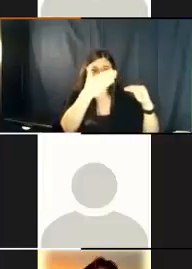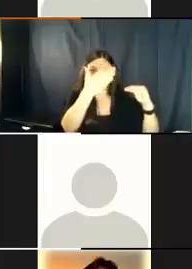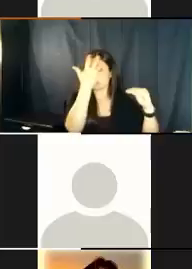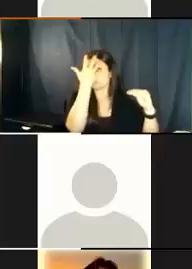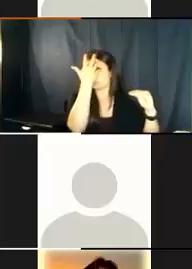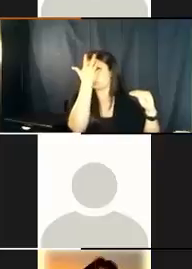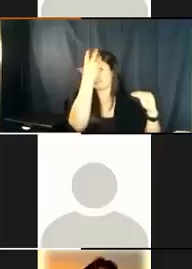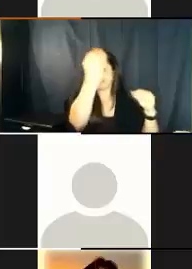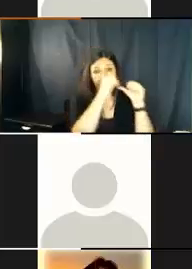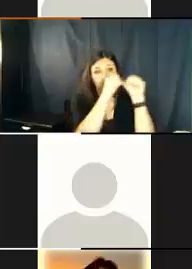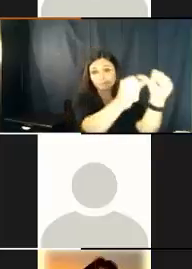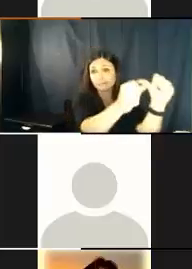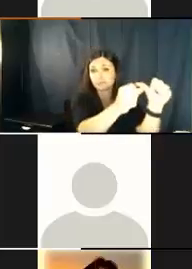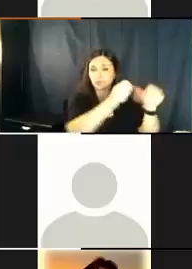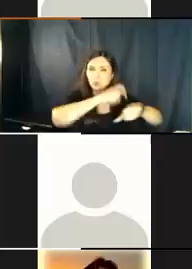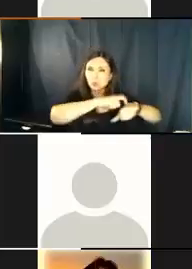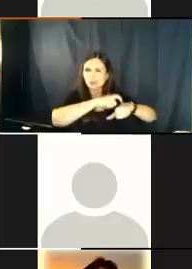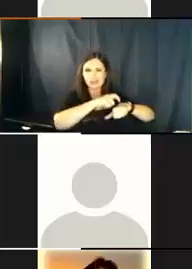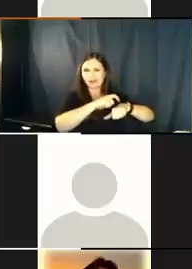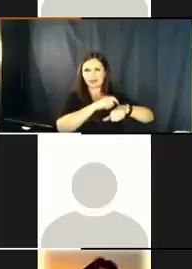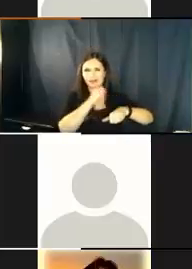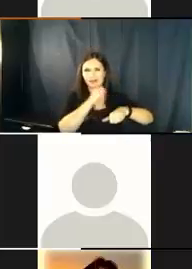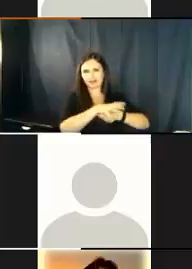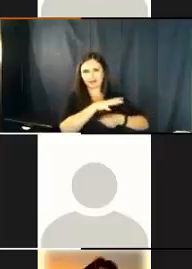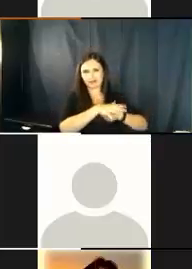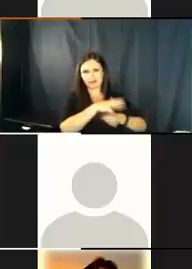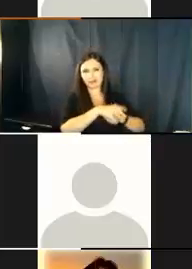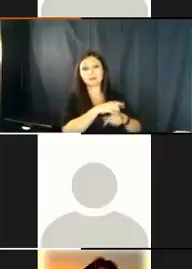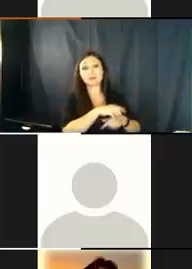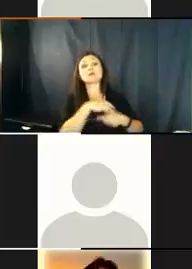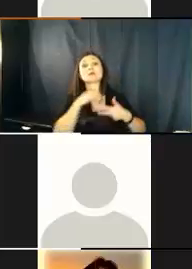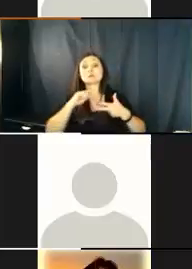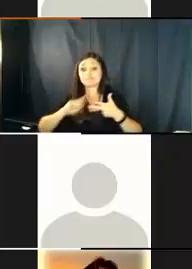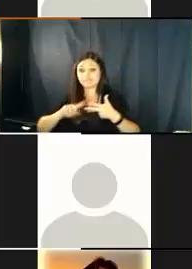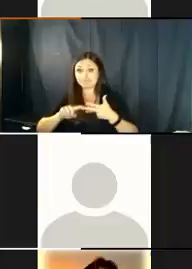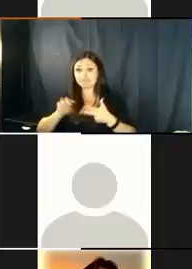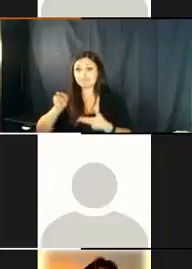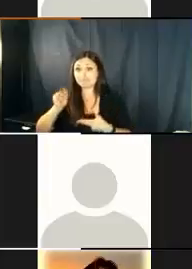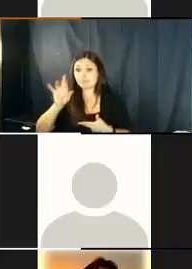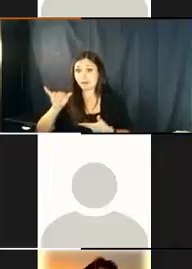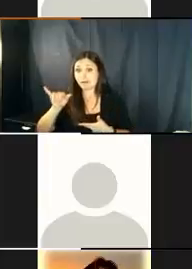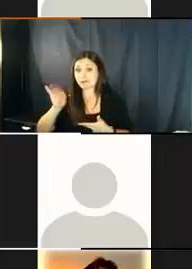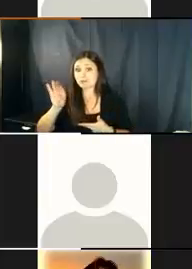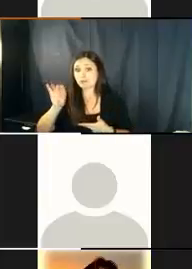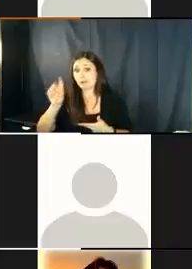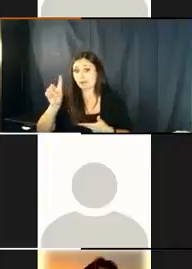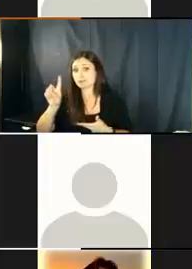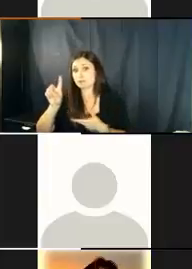and you know there's just not time so what mastery-based learning does and what an LMS